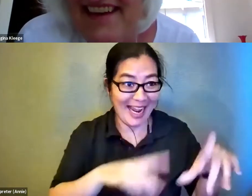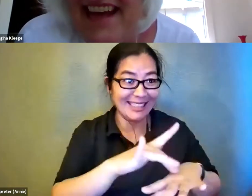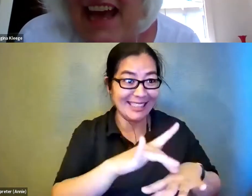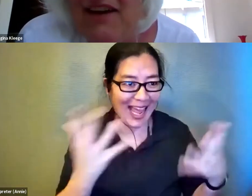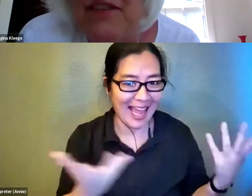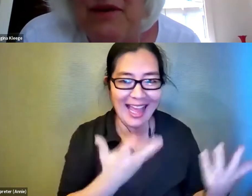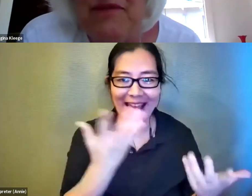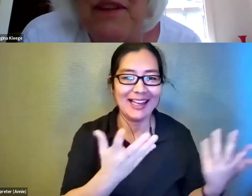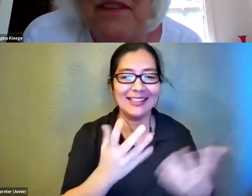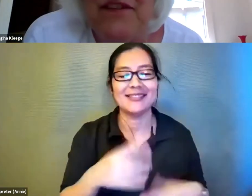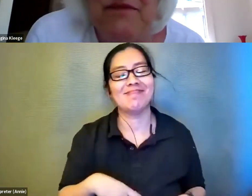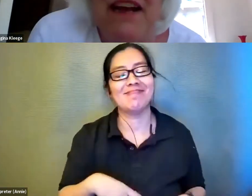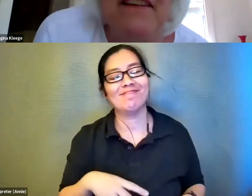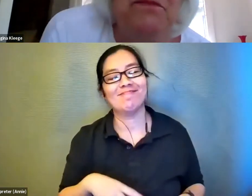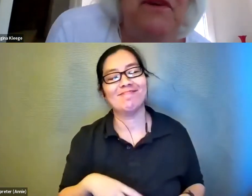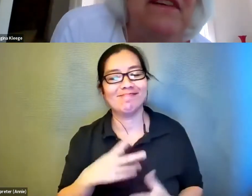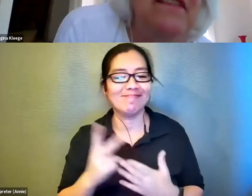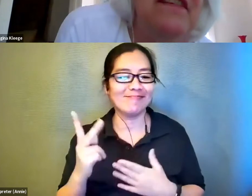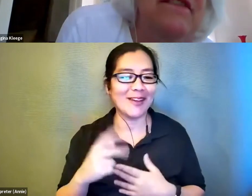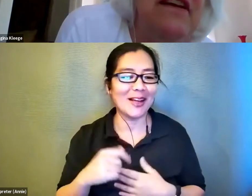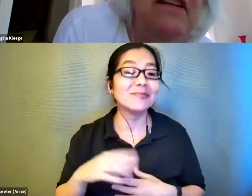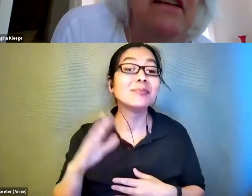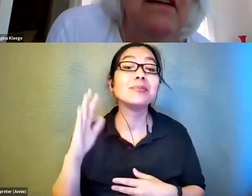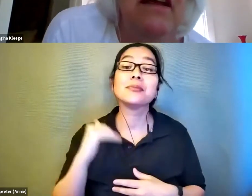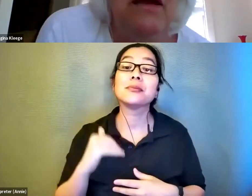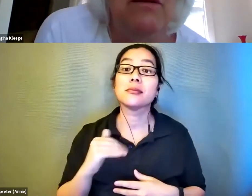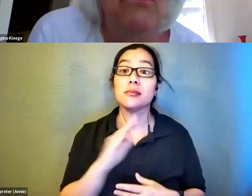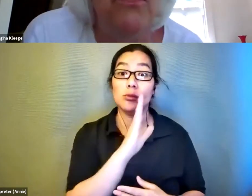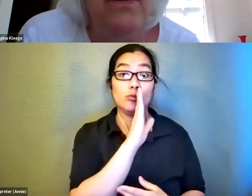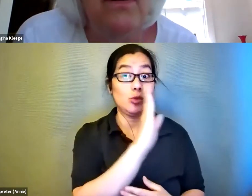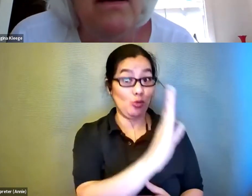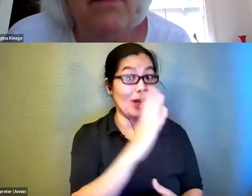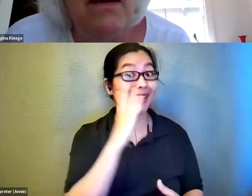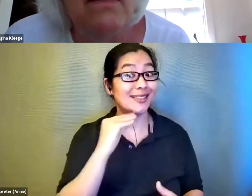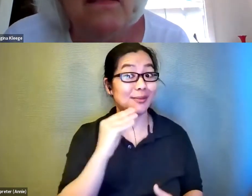I have some direct experience of Ann Cunningham's work. I've actually